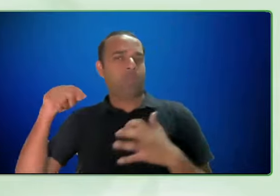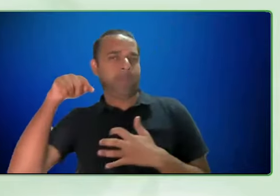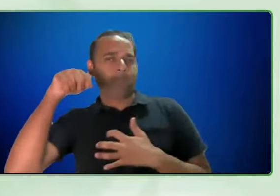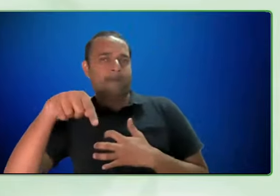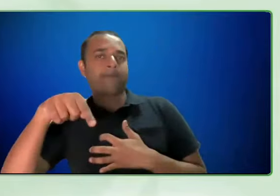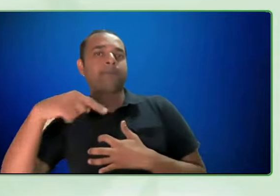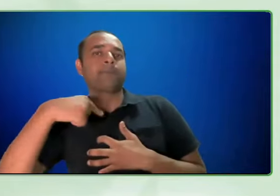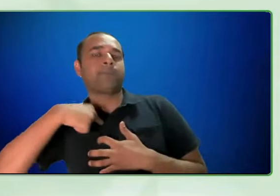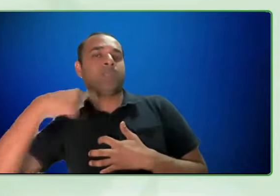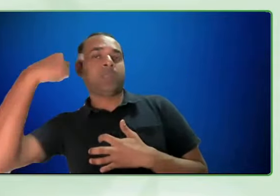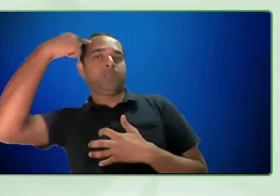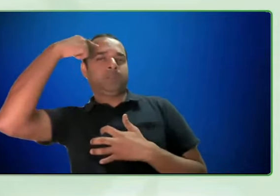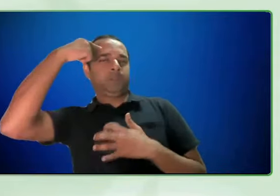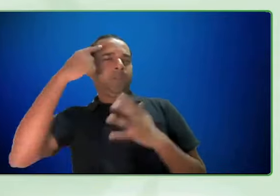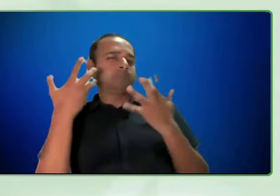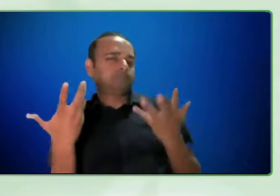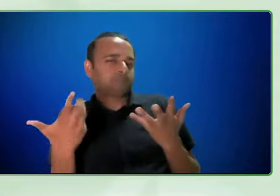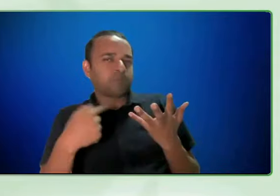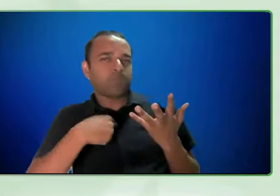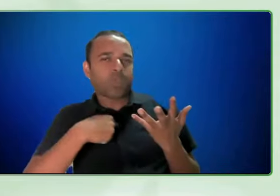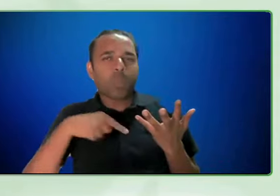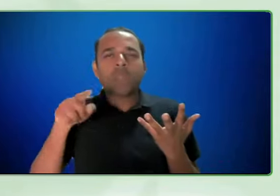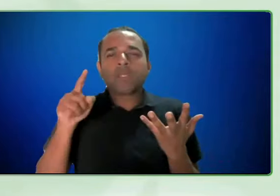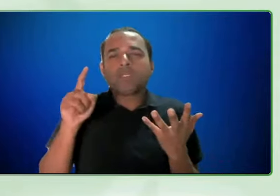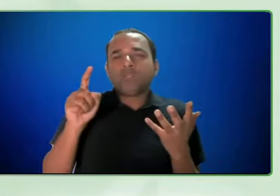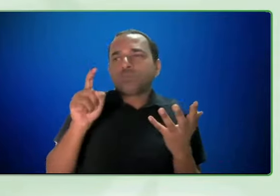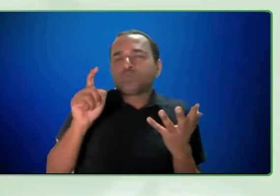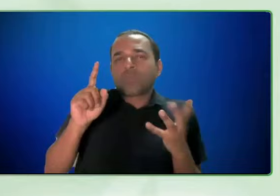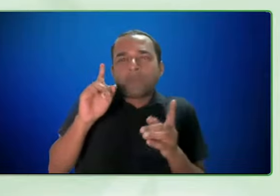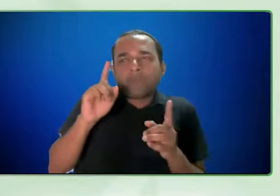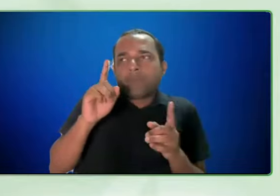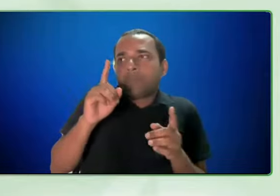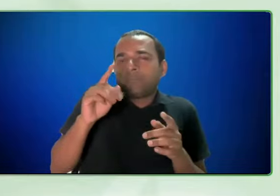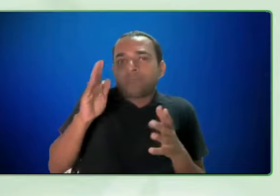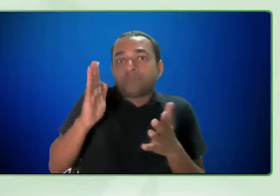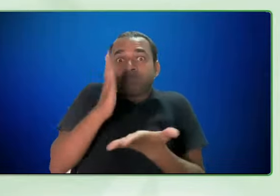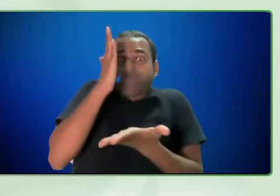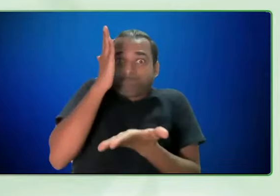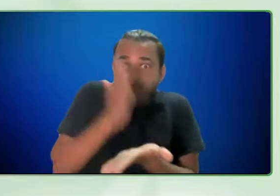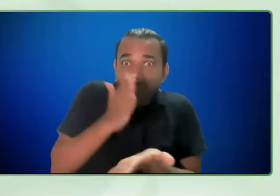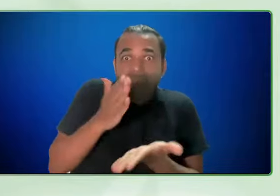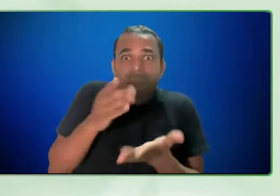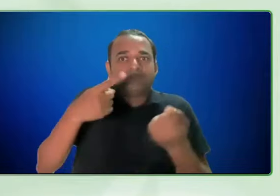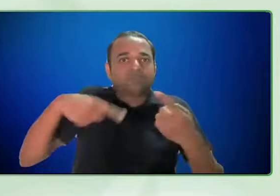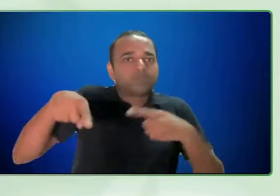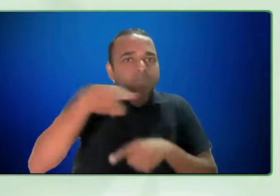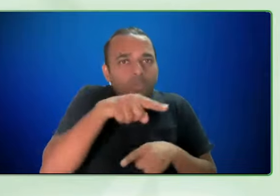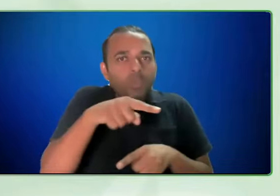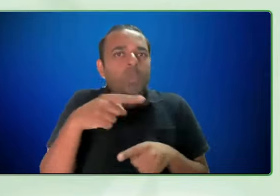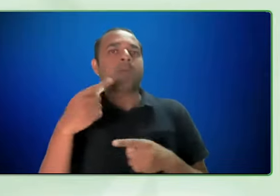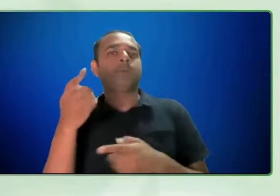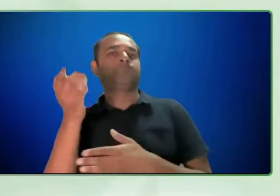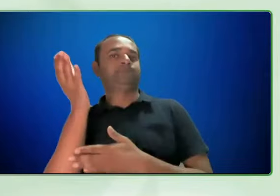they told me, no, we should save 150% of the Zero Project India because India itself also